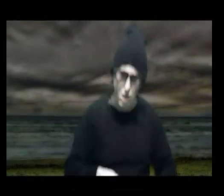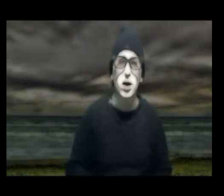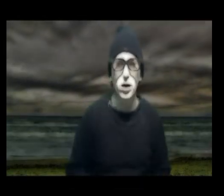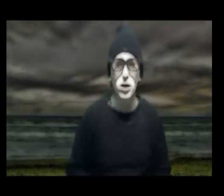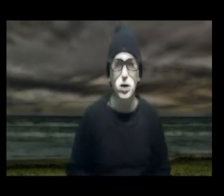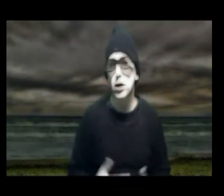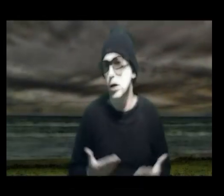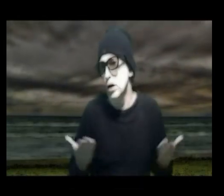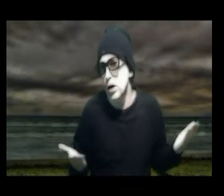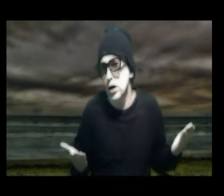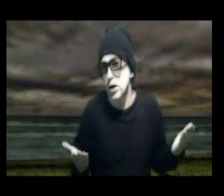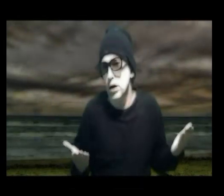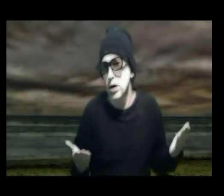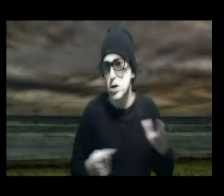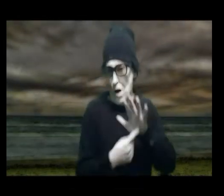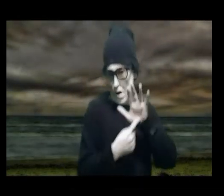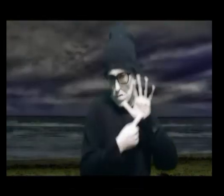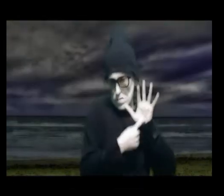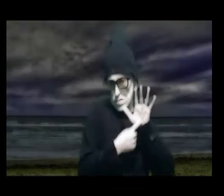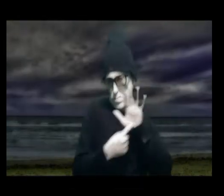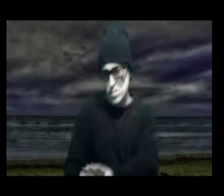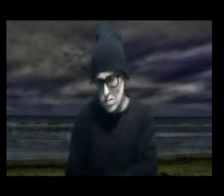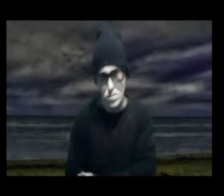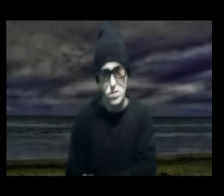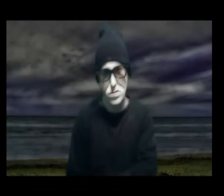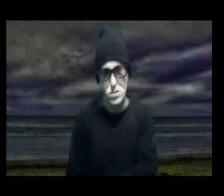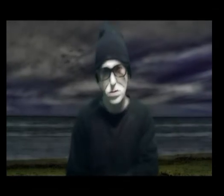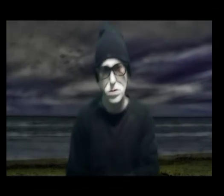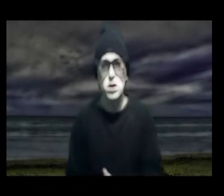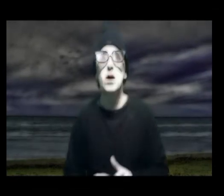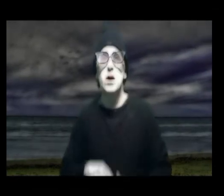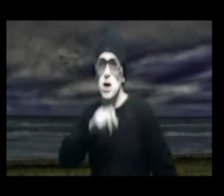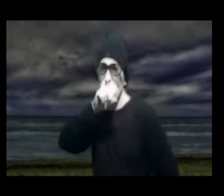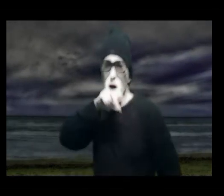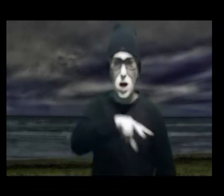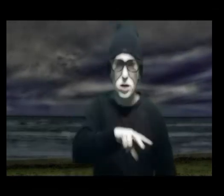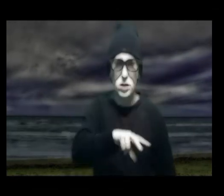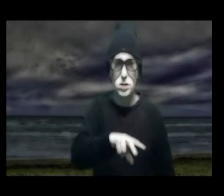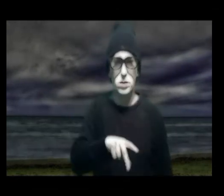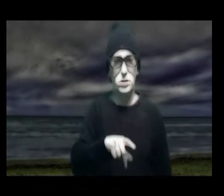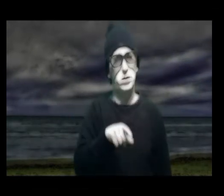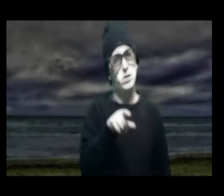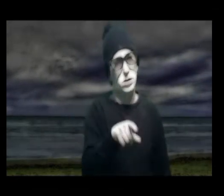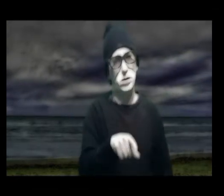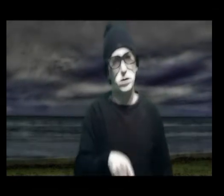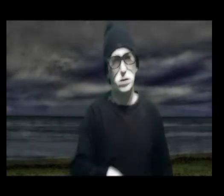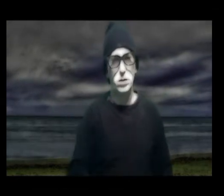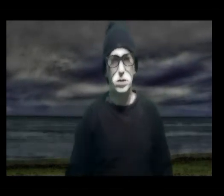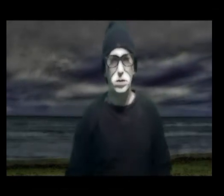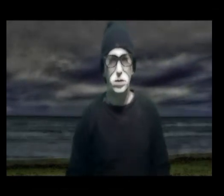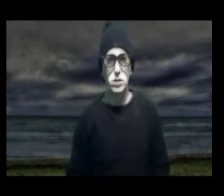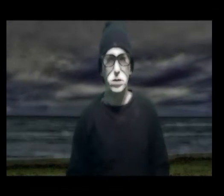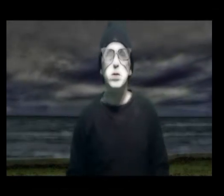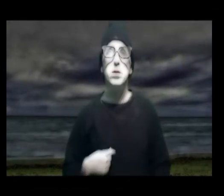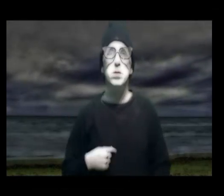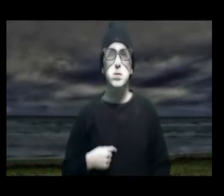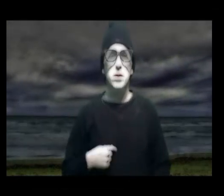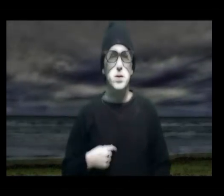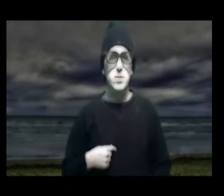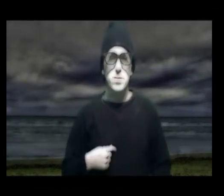But There is no insanity only confusion, sorrow and despair from abuse and lies.